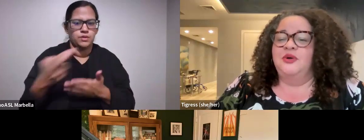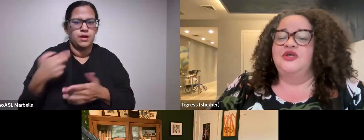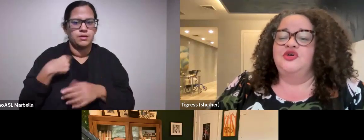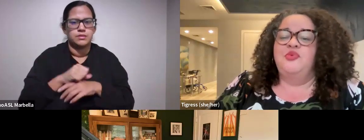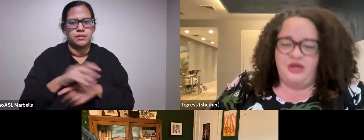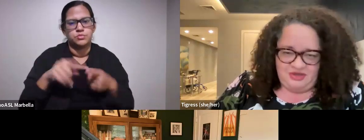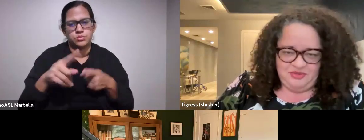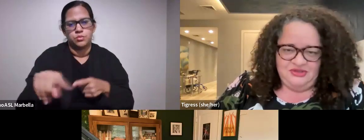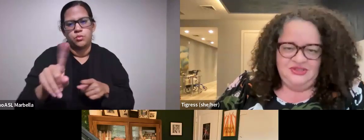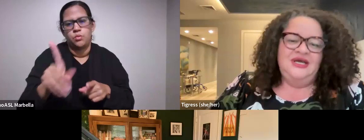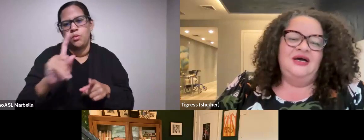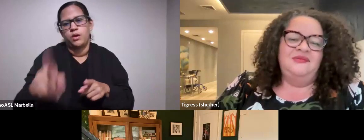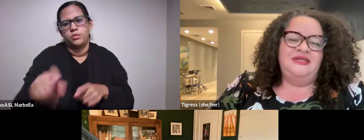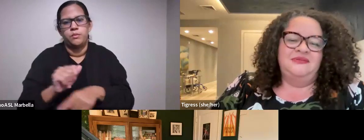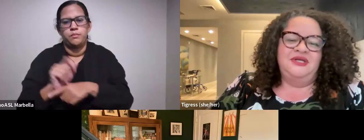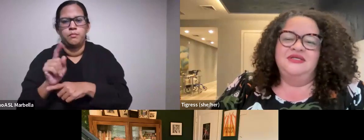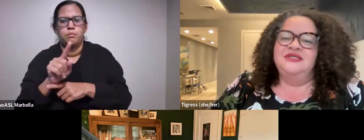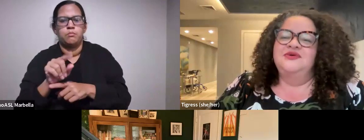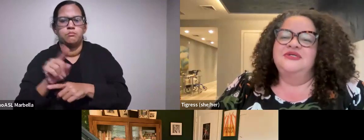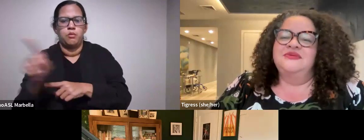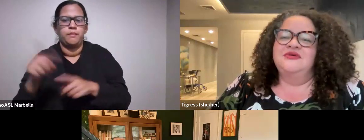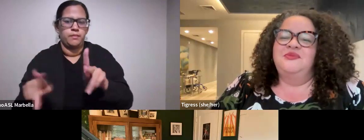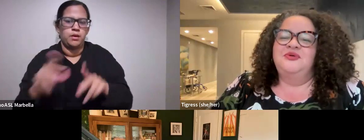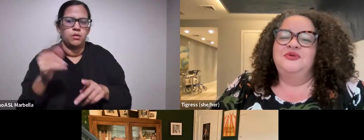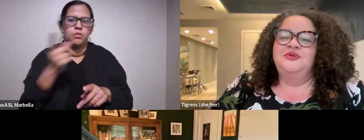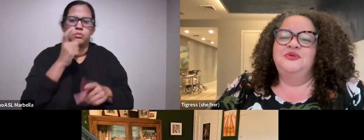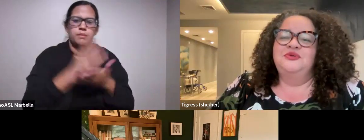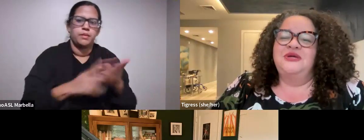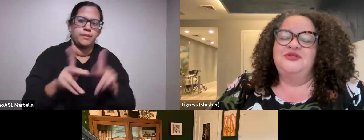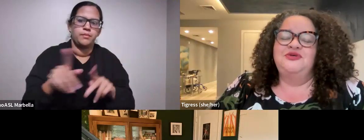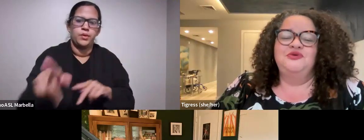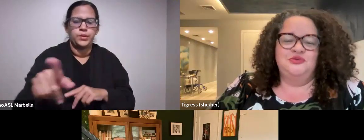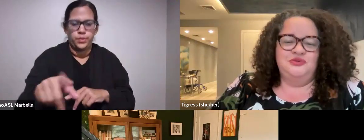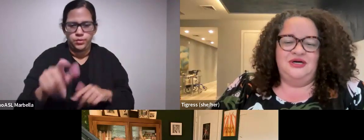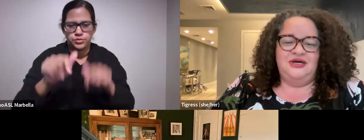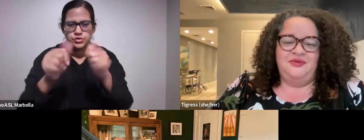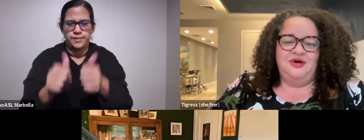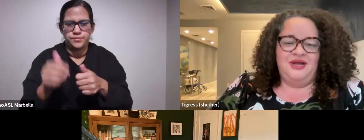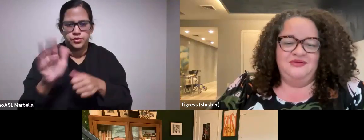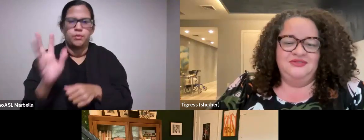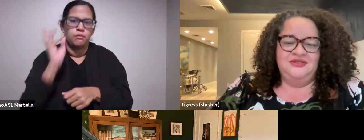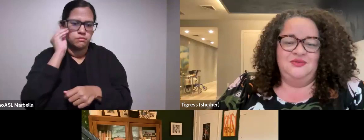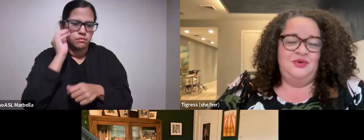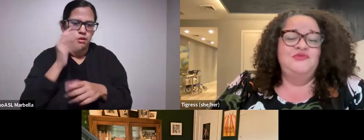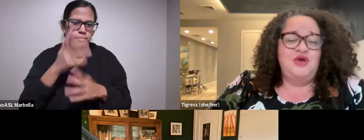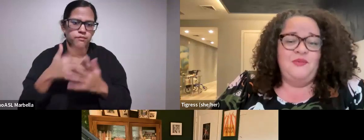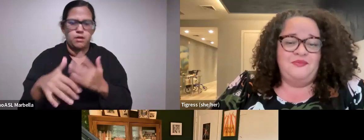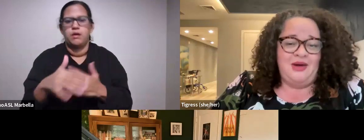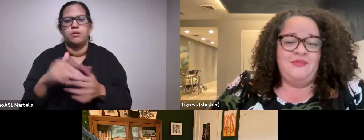Where do you point people and somebody else says, who are some of the people who shaped you around what you know now